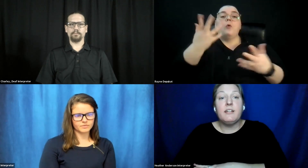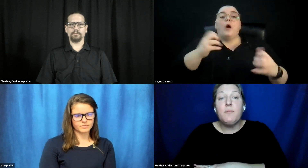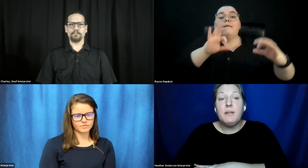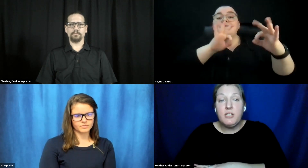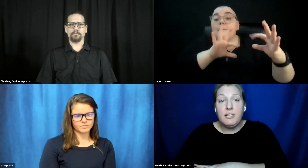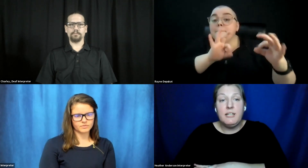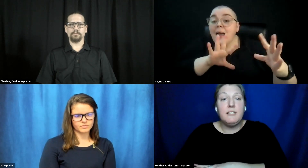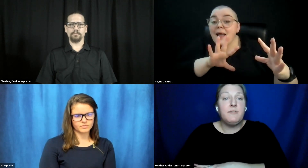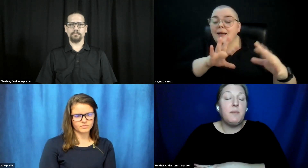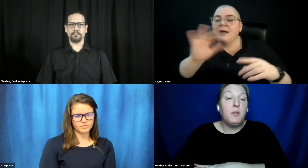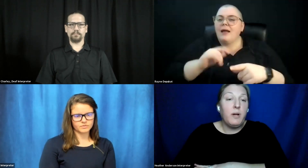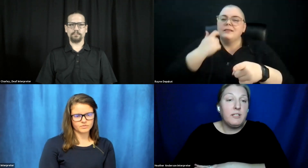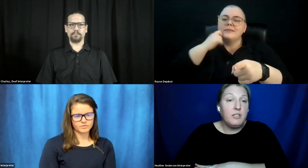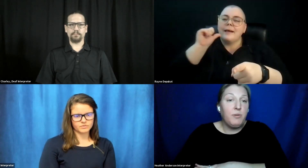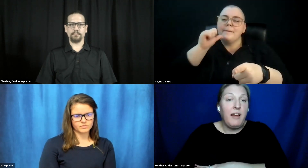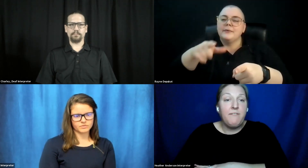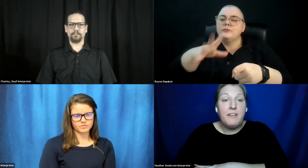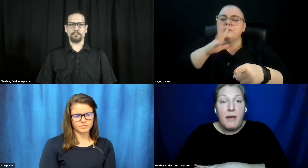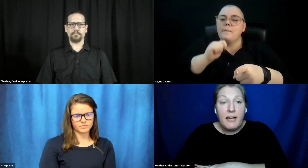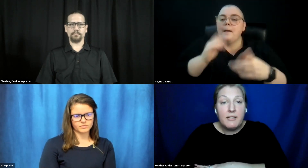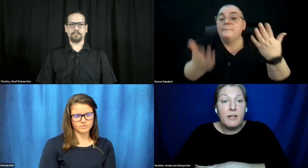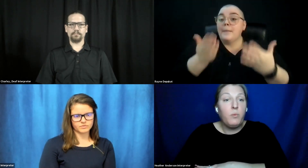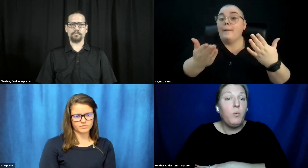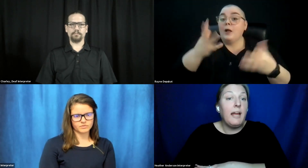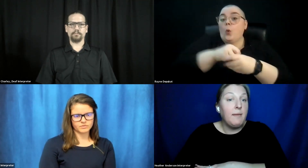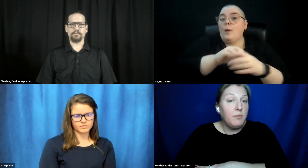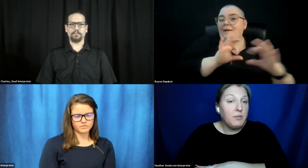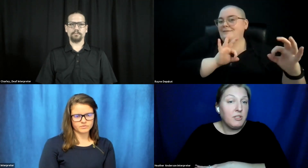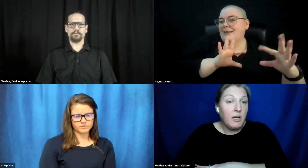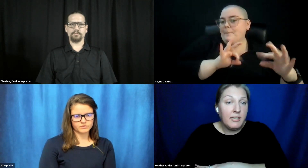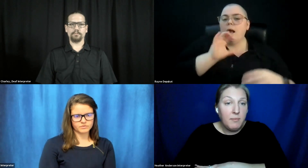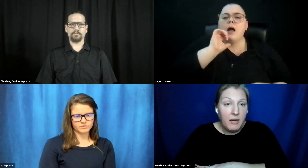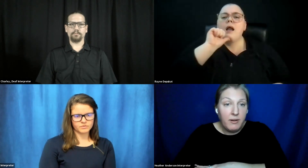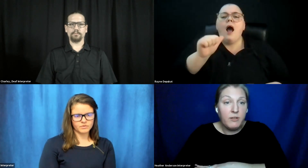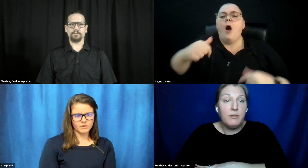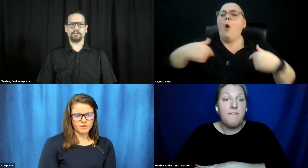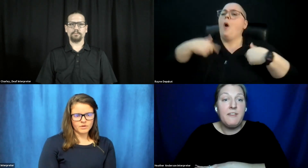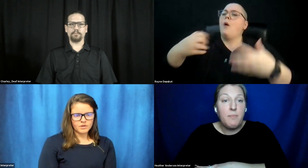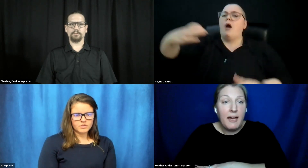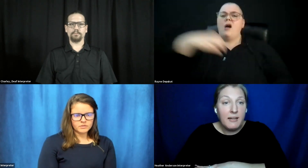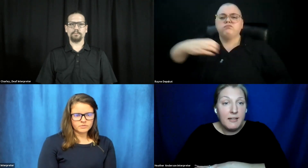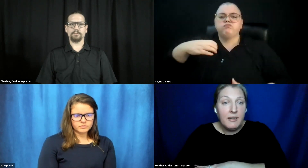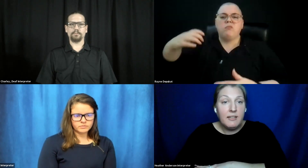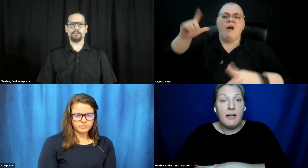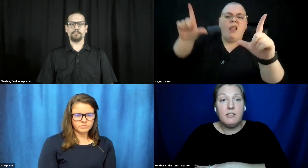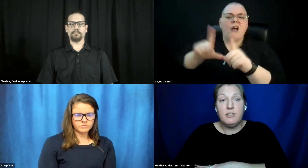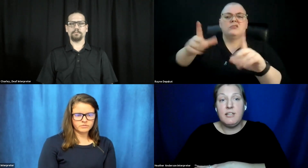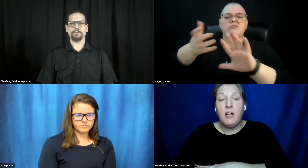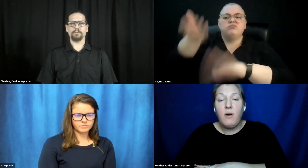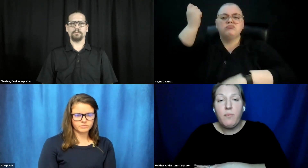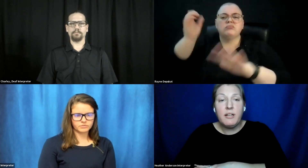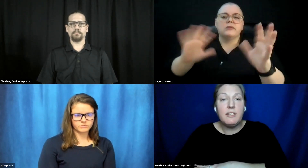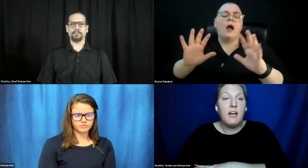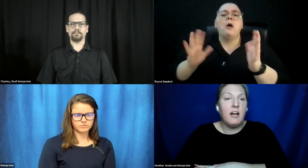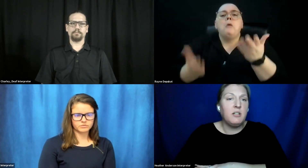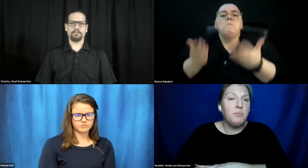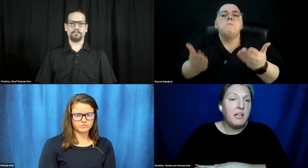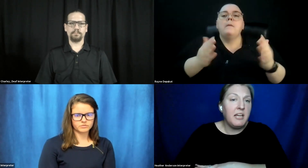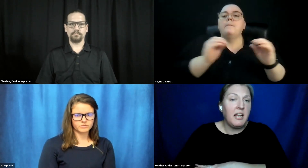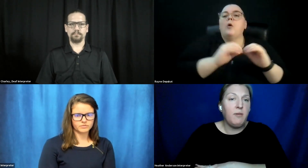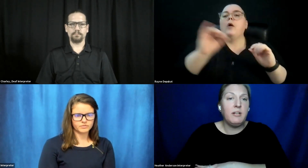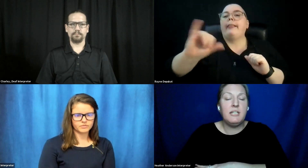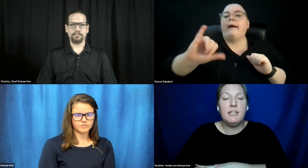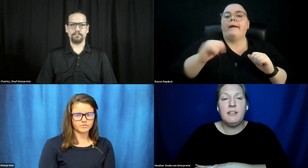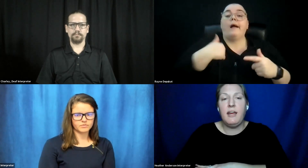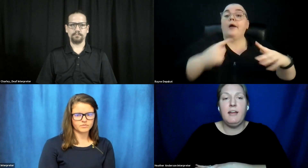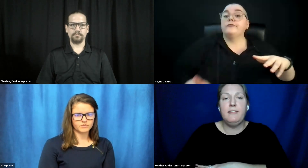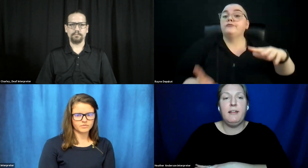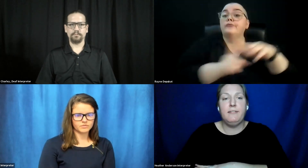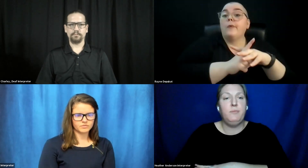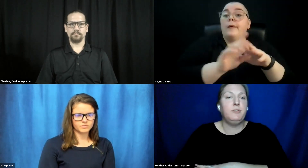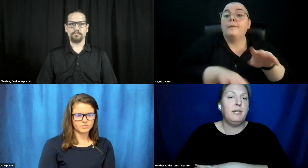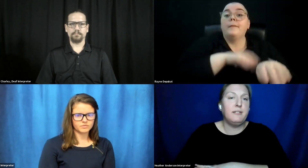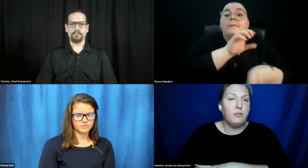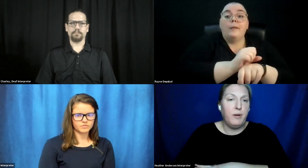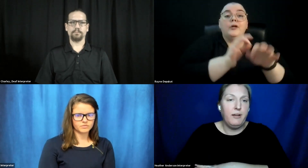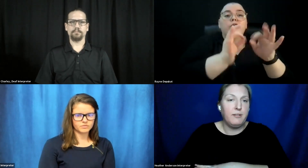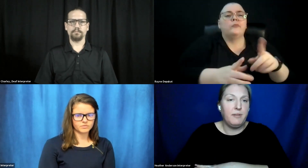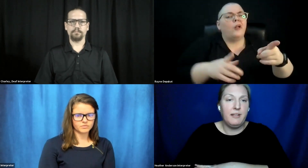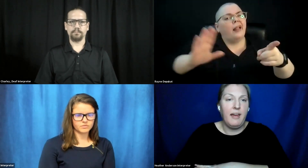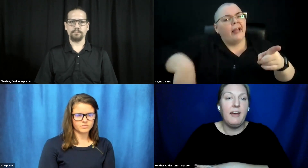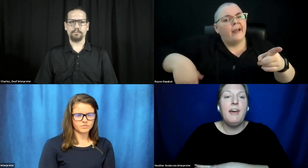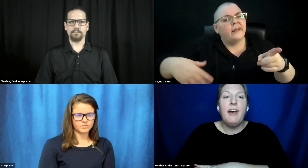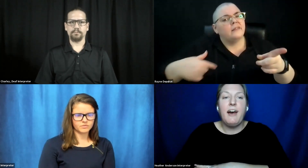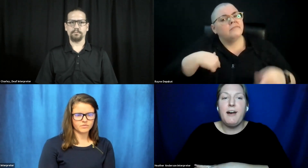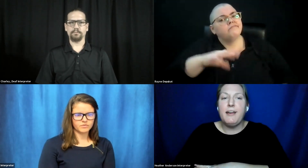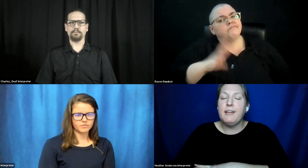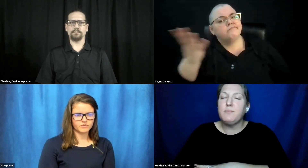The Commission is if someone wants to provide feedback like what Amy was just talking about including feedback, not just saying oh I want to complain I want to take the interpreters license away or something like that.